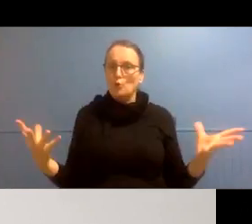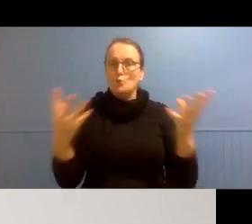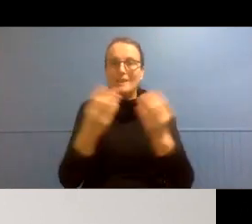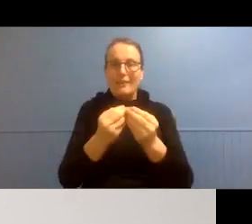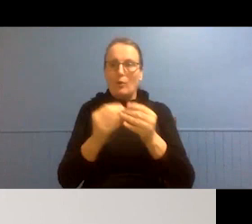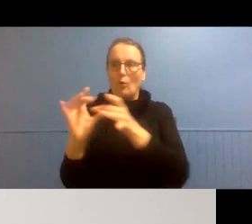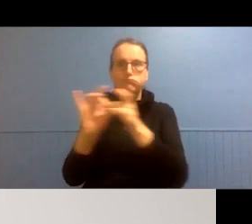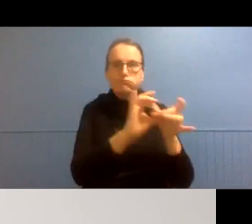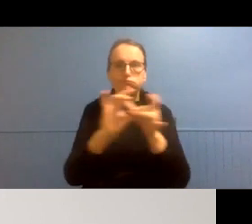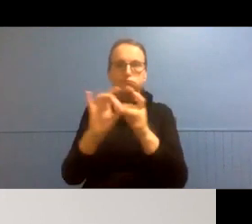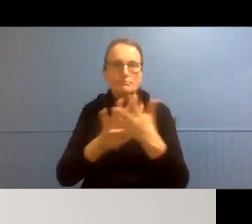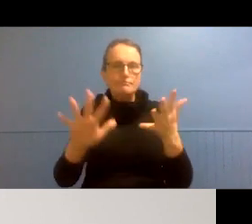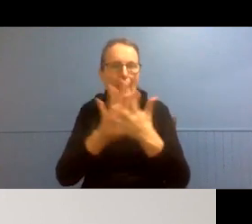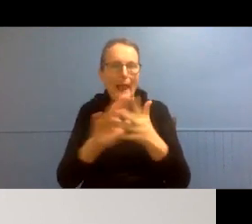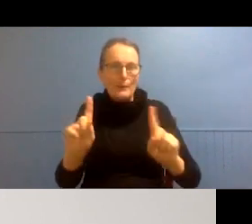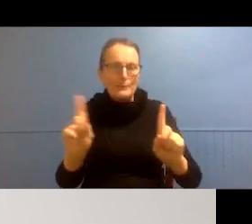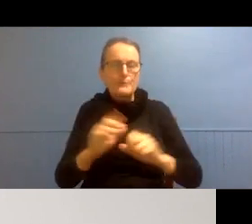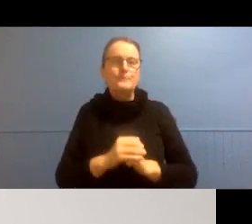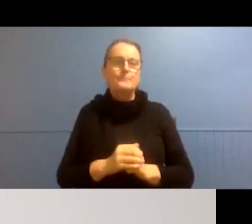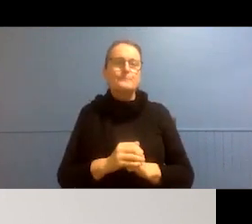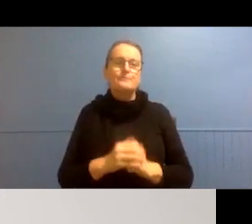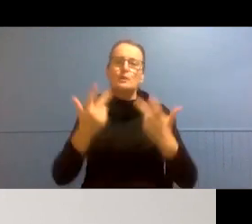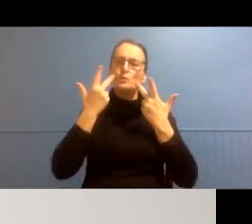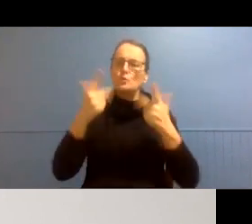designed to highlight the purpose and intent of different spaces in